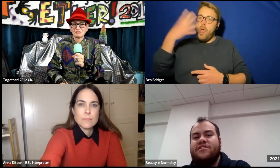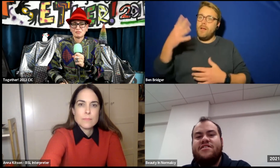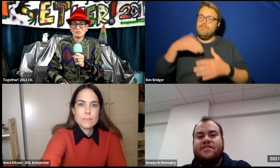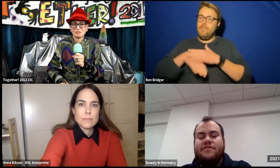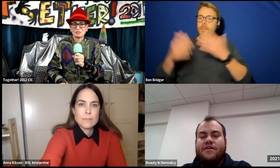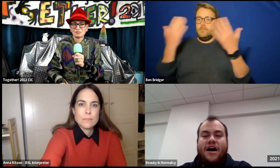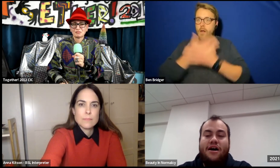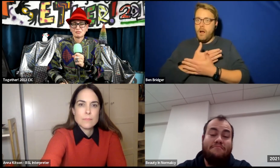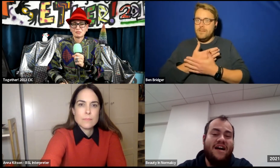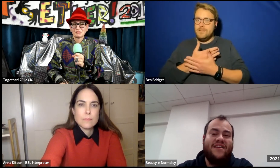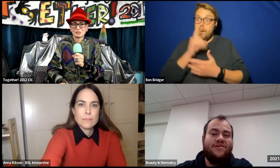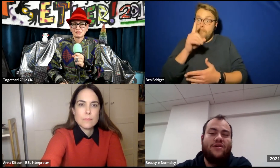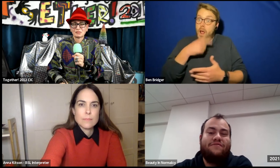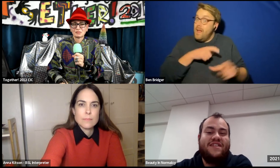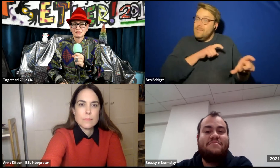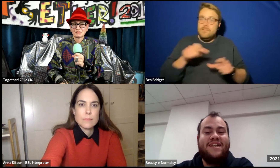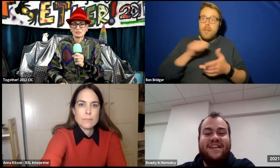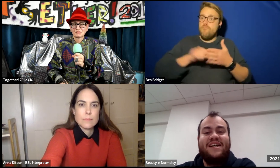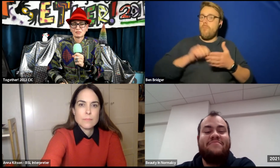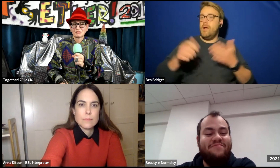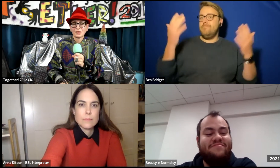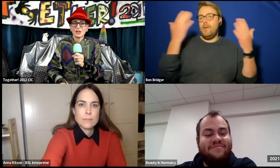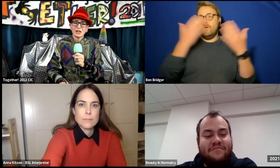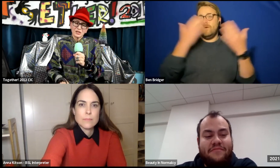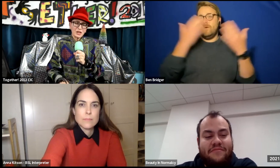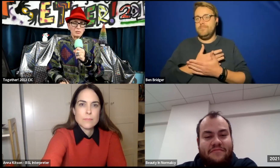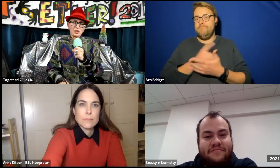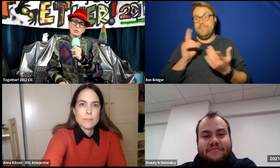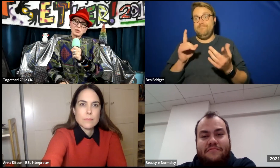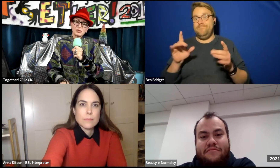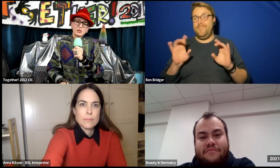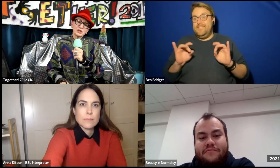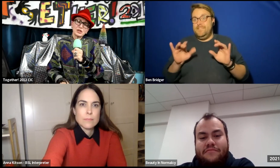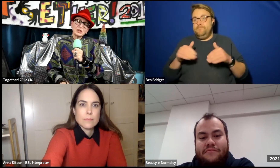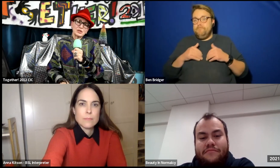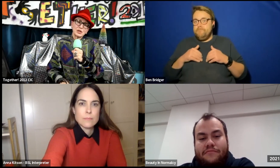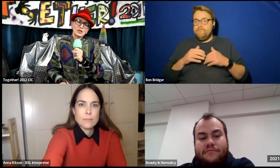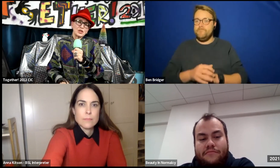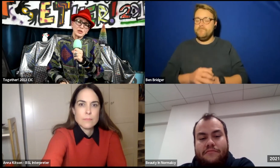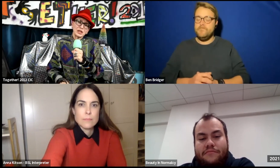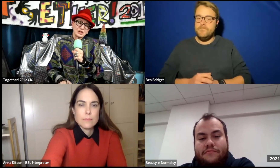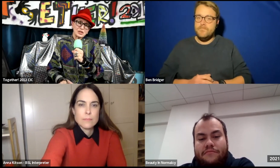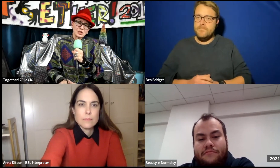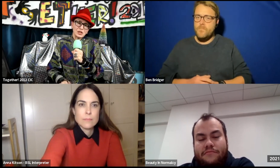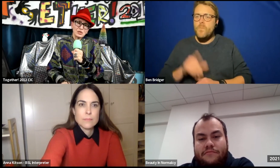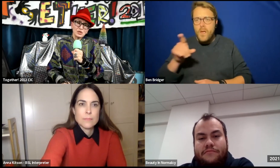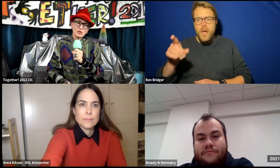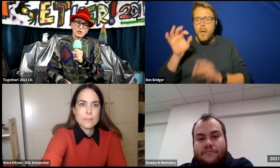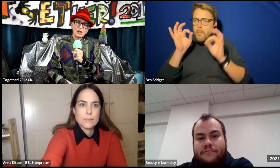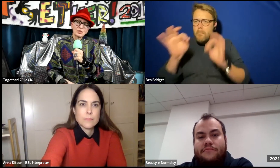that's all I have to say particularly. That makes perfect sense, thank you Anthony, if you can take the